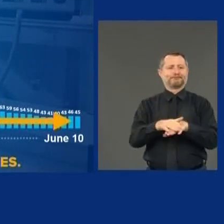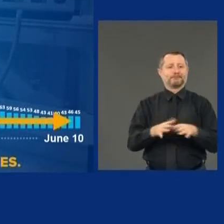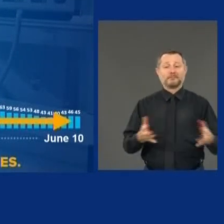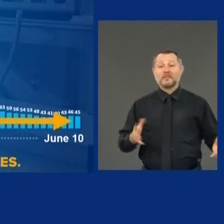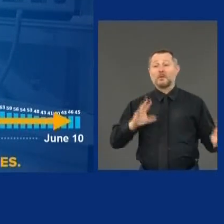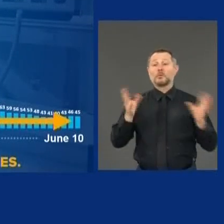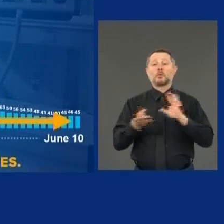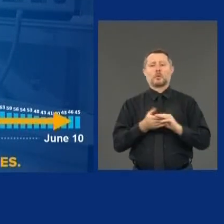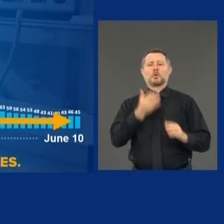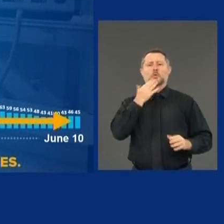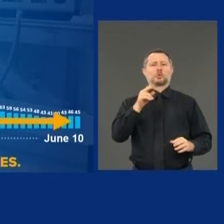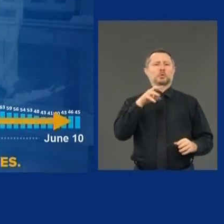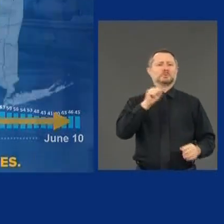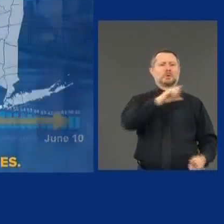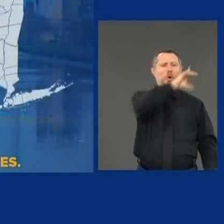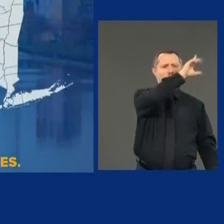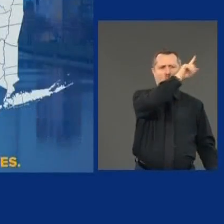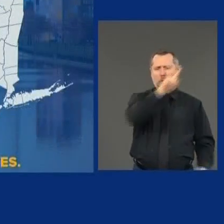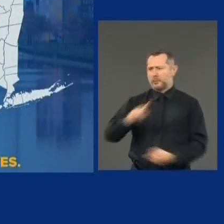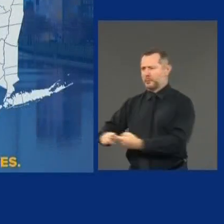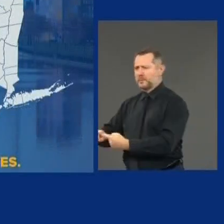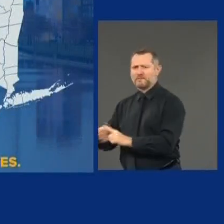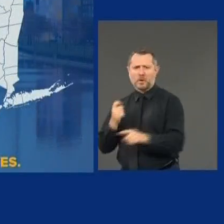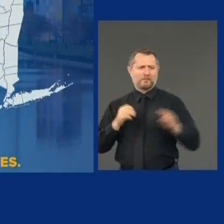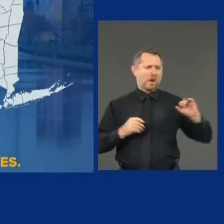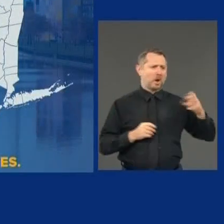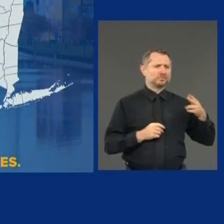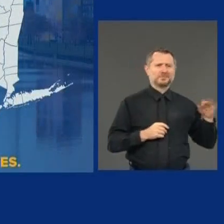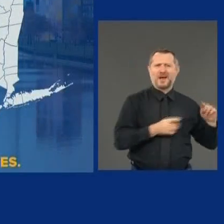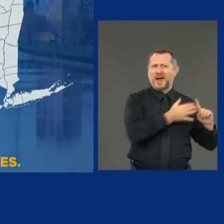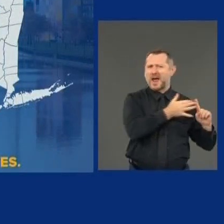BETWEEN CANCER AND COVID, RIGHT? SO, IT'S OVERALL GREAT NEWS, AGAIN.